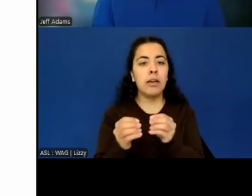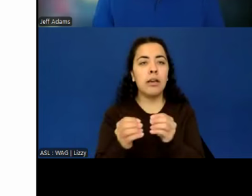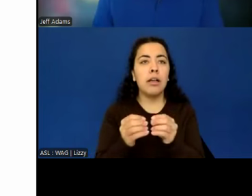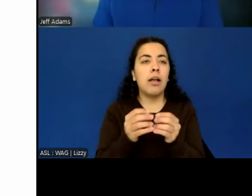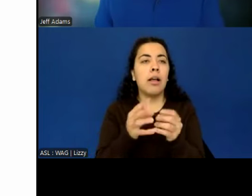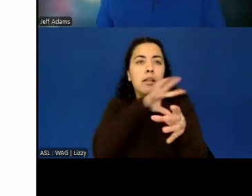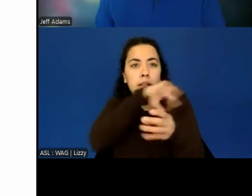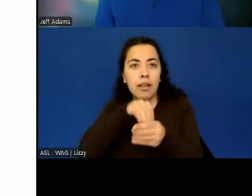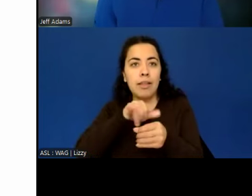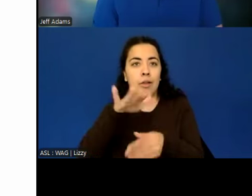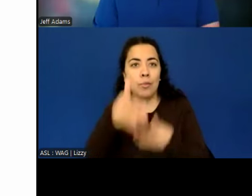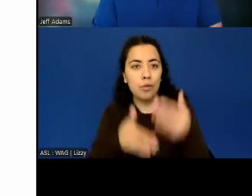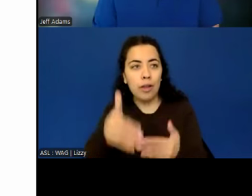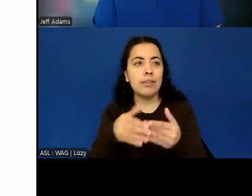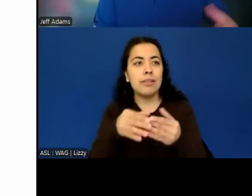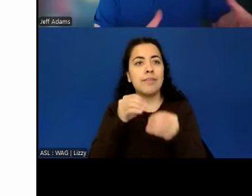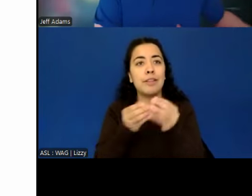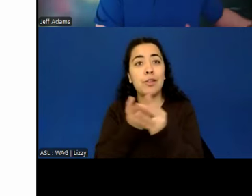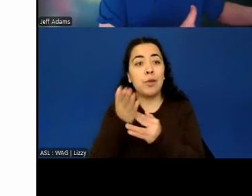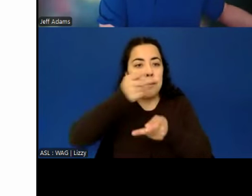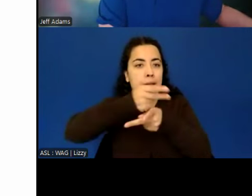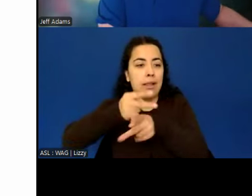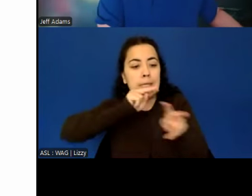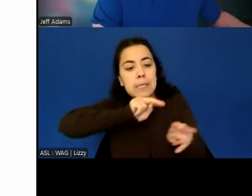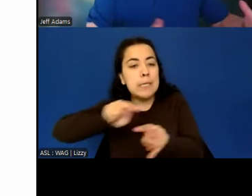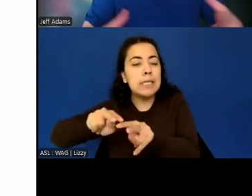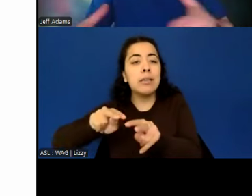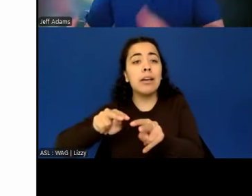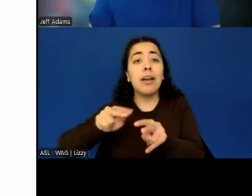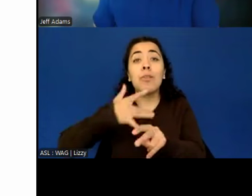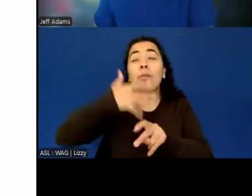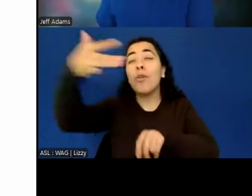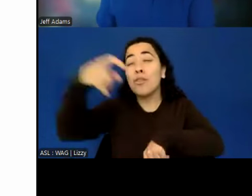get fixed through maintenance. And ideally you are creating less over time because, like other